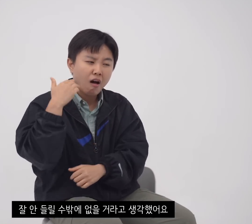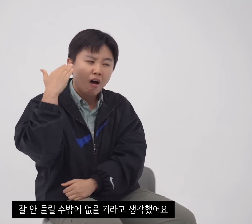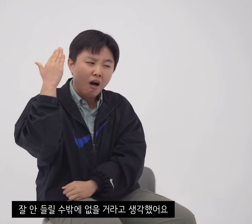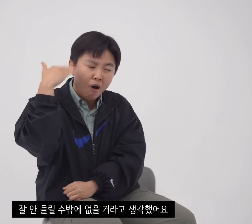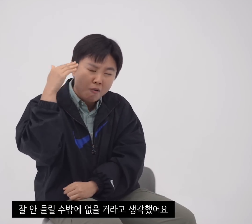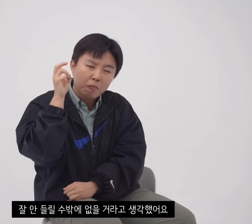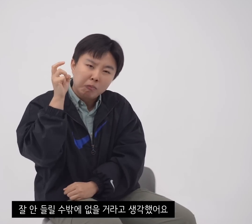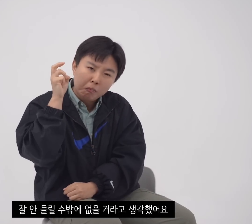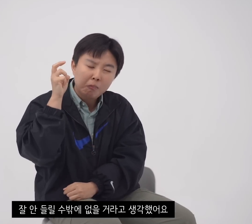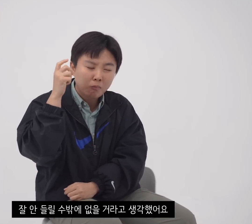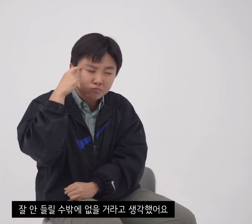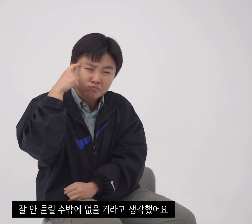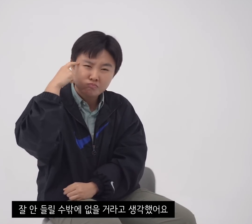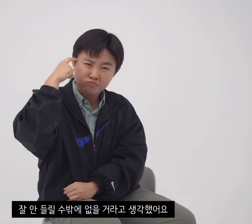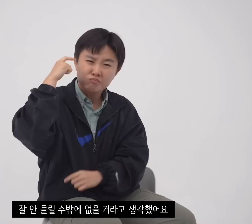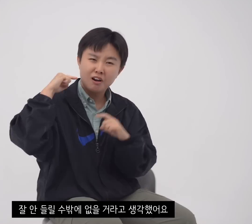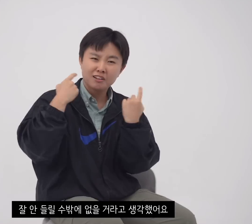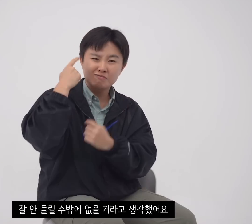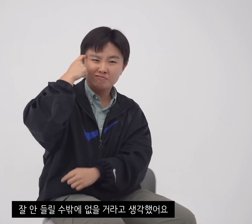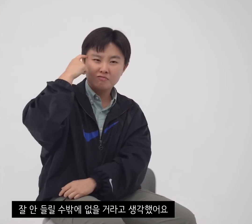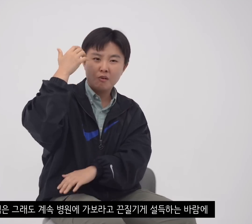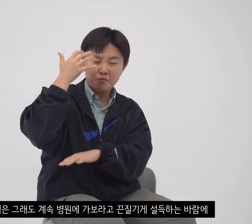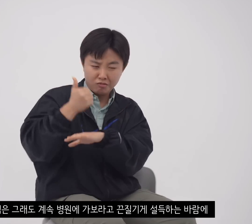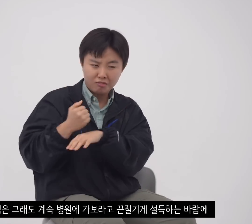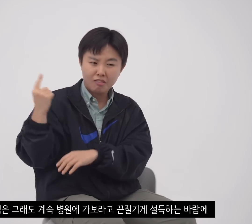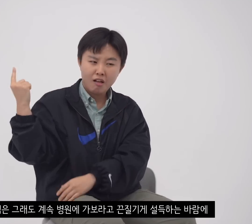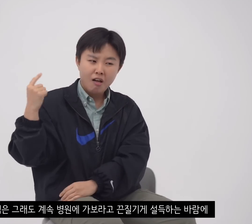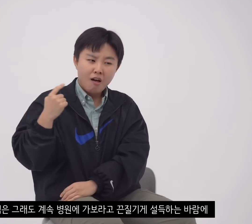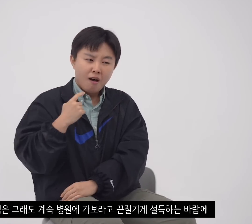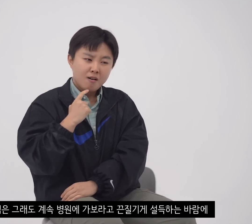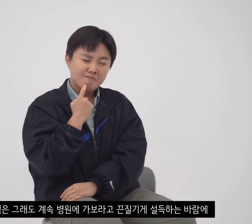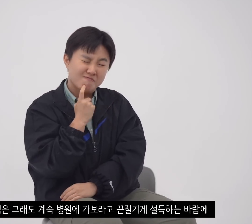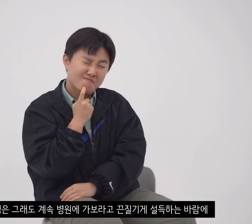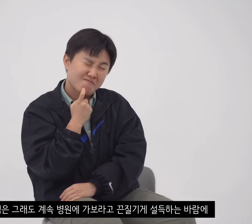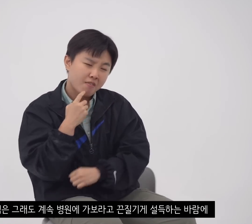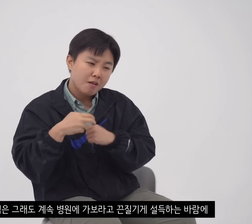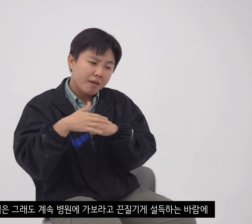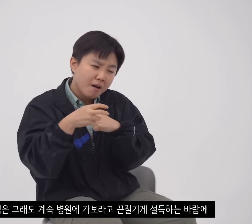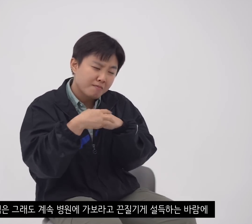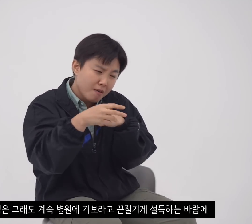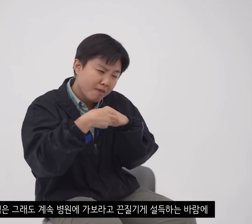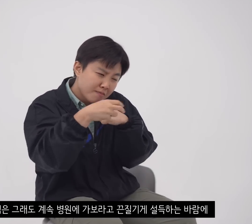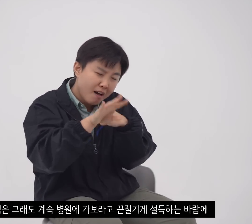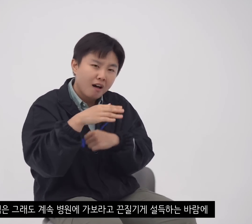I thought I couldn't hear it very well. But the professor kept persistently persuading me to go to the hospital.